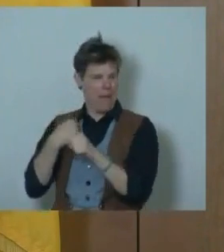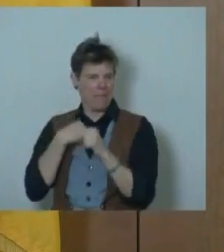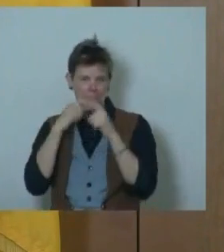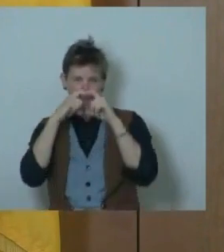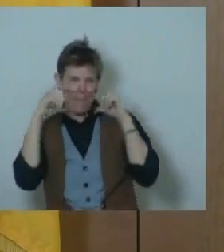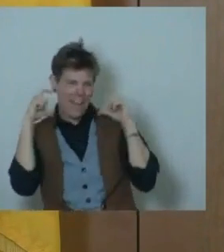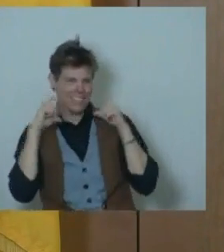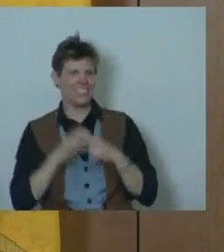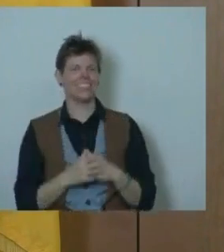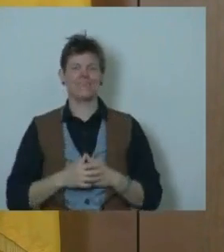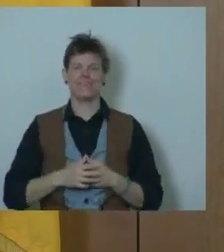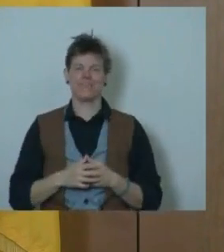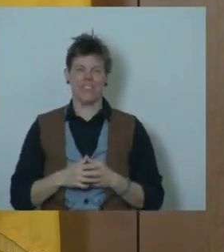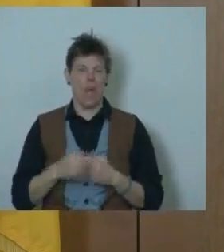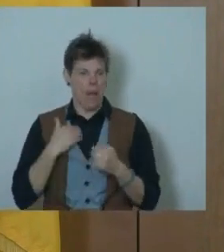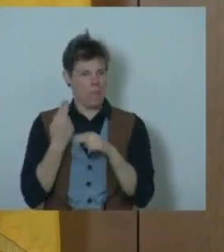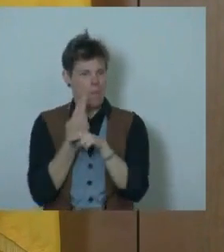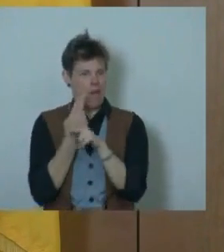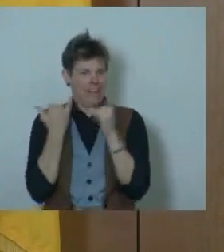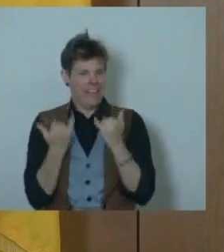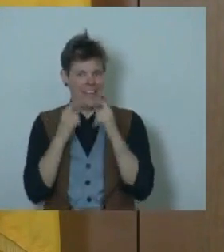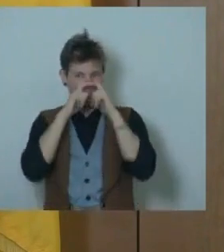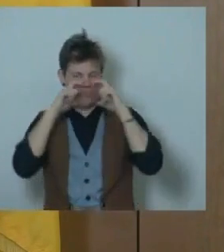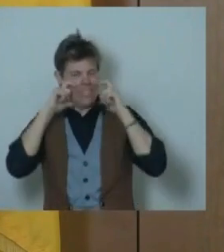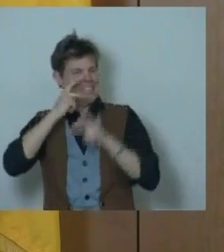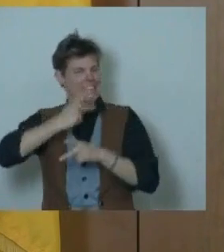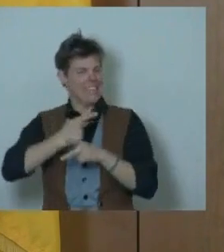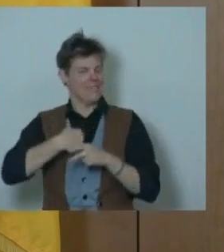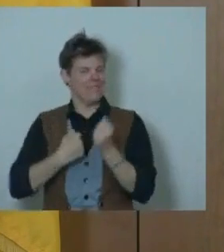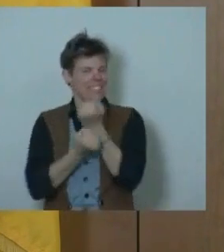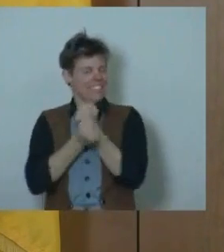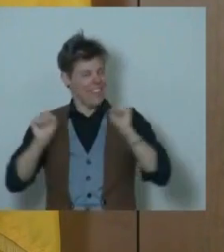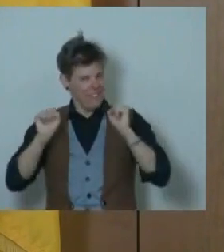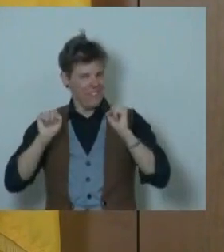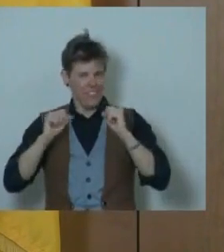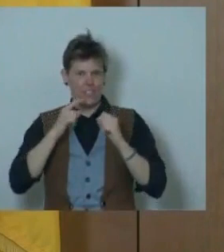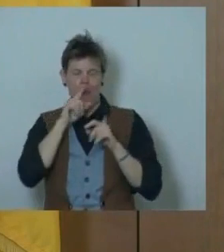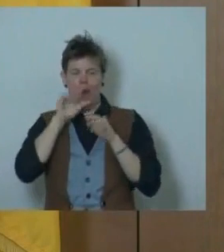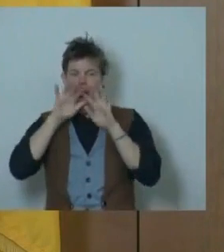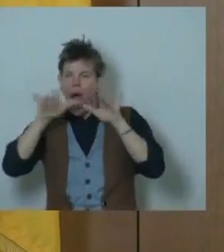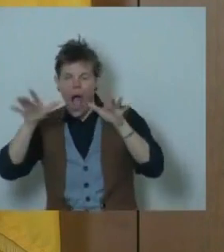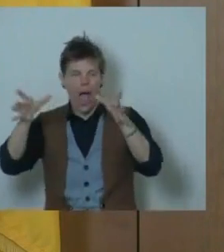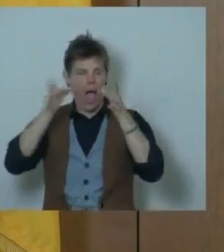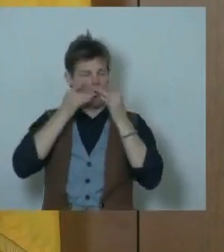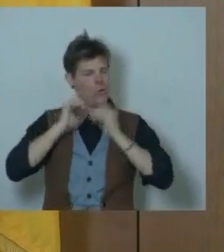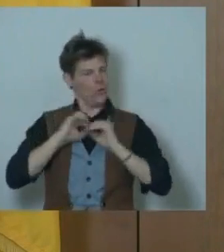THANK YOU VERY MUCH FOR THIS MASK. IT MEANS A LOT TO ME.